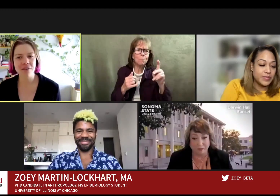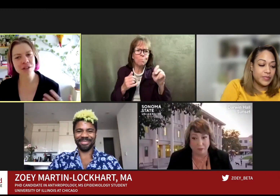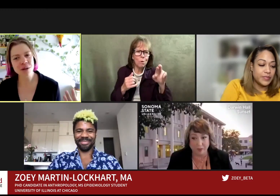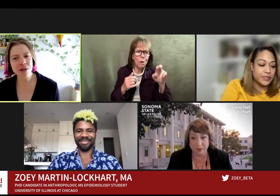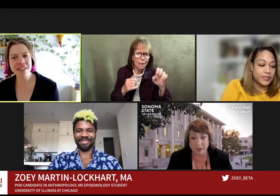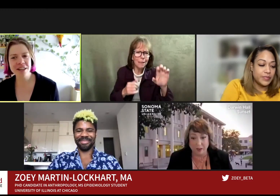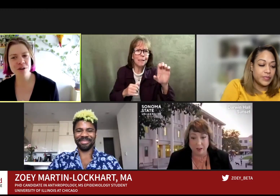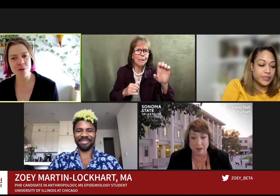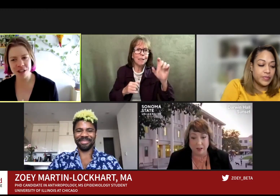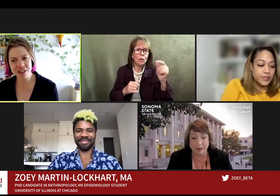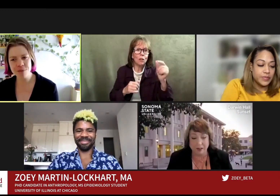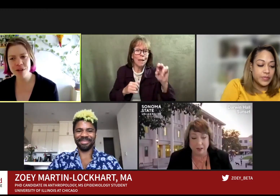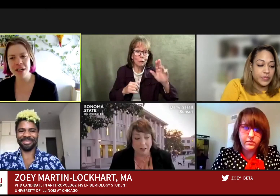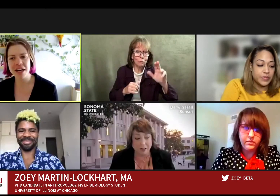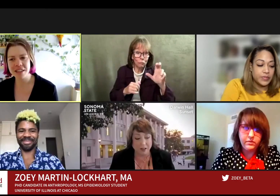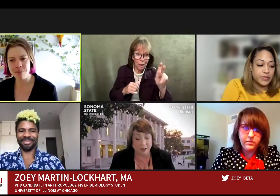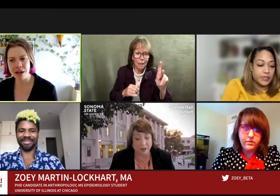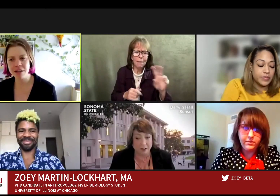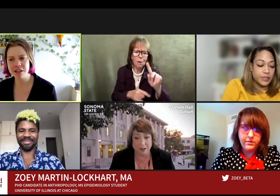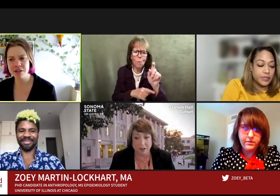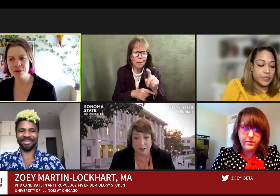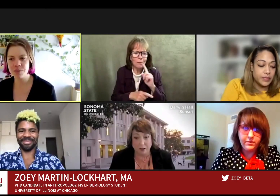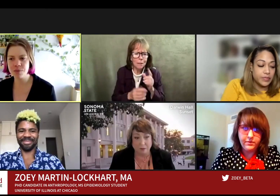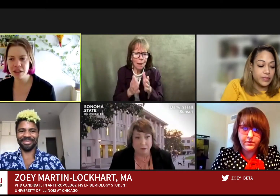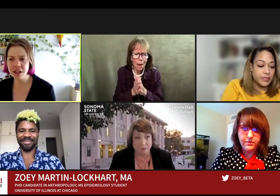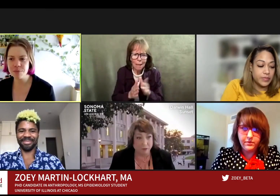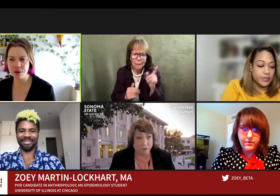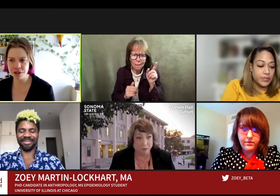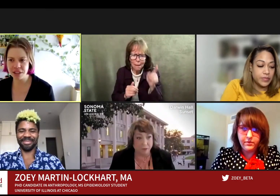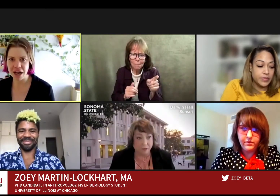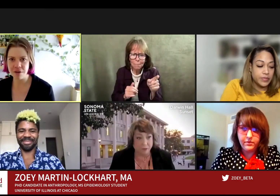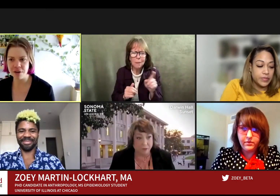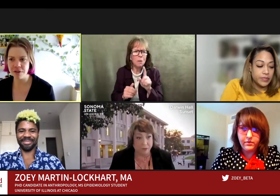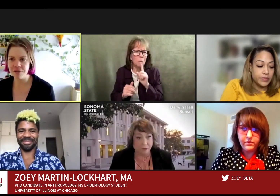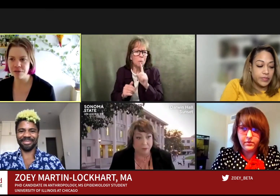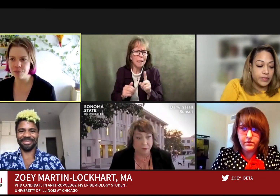First, I wanna say the questions I'm going to ask the panelists really emerged